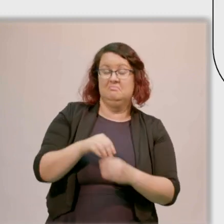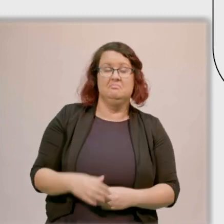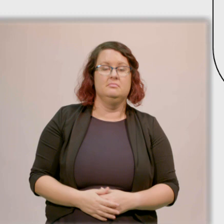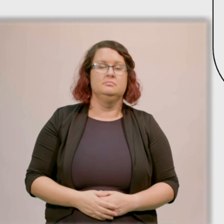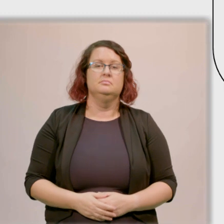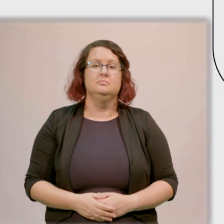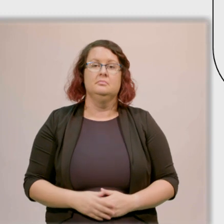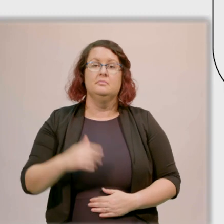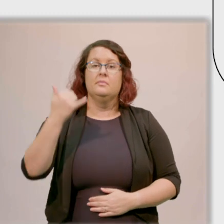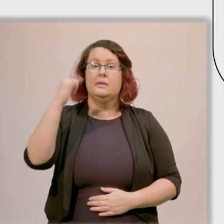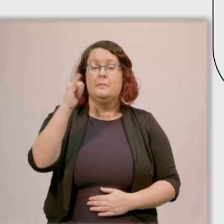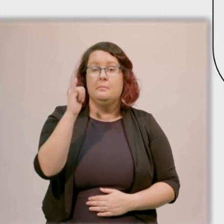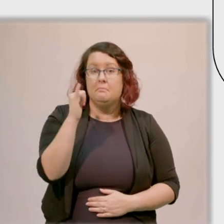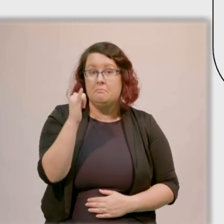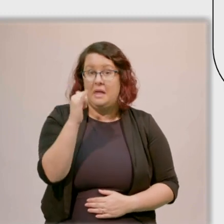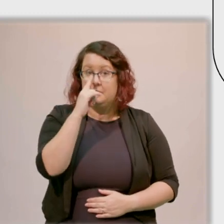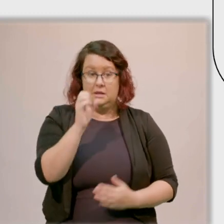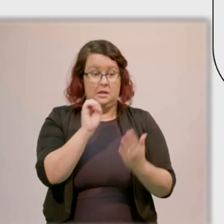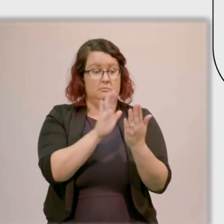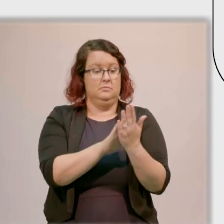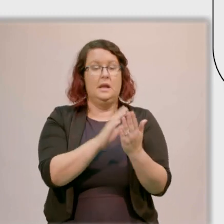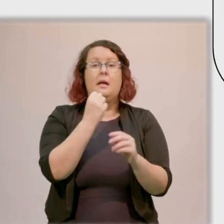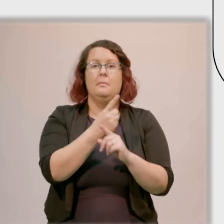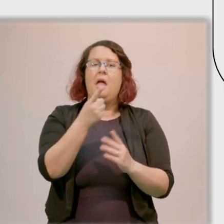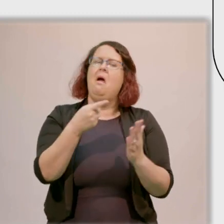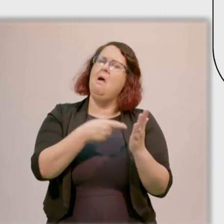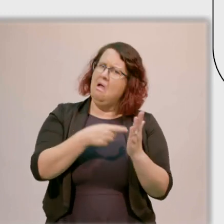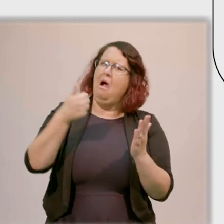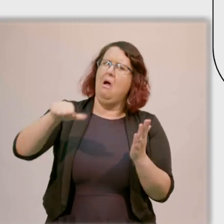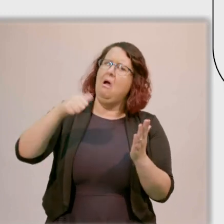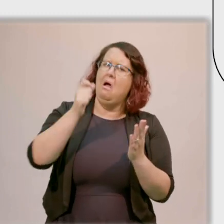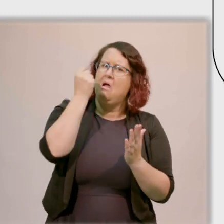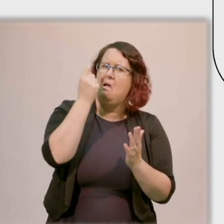Images can be used in news reports to grab the reader's attention.